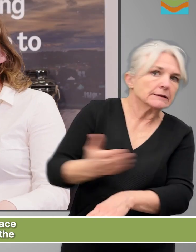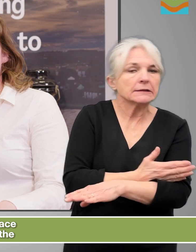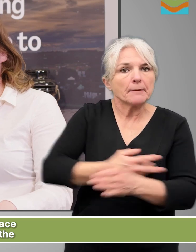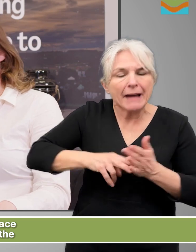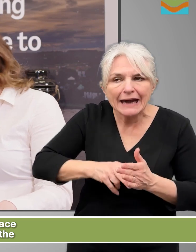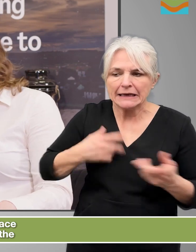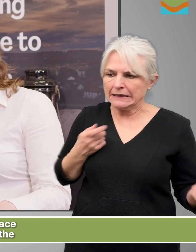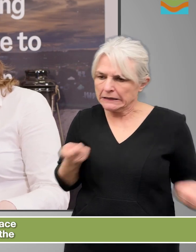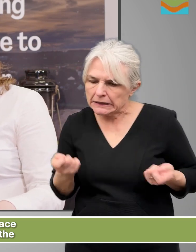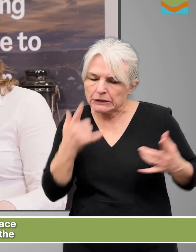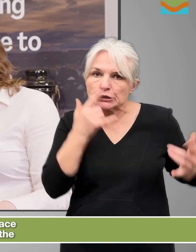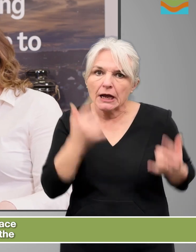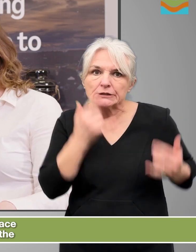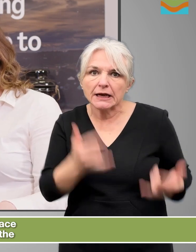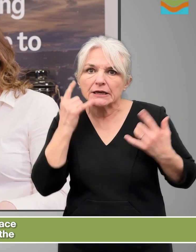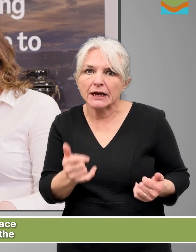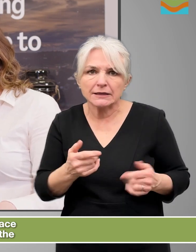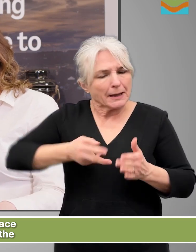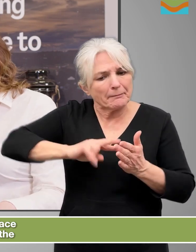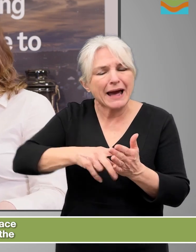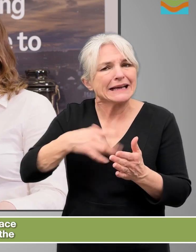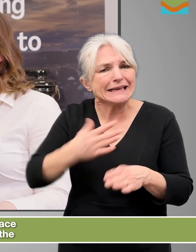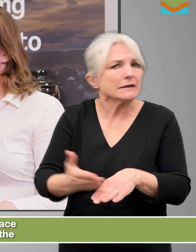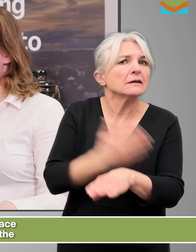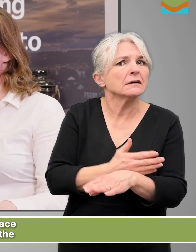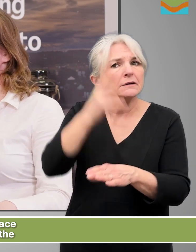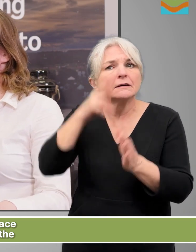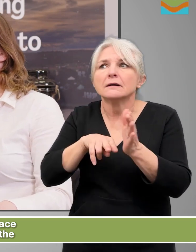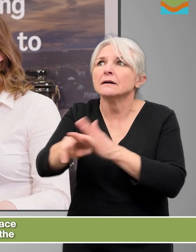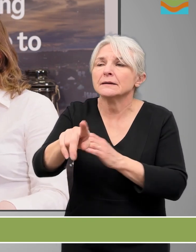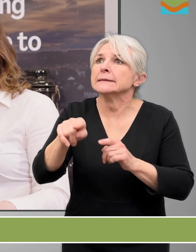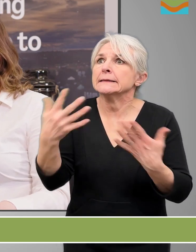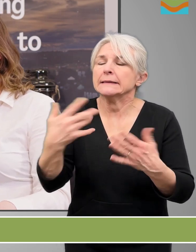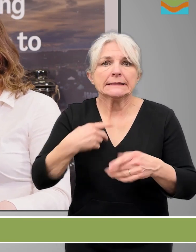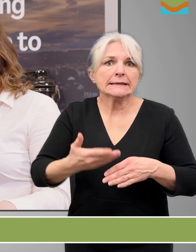for a long time the subsurface has been the wild west of the planning system.